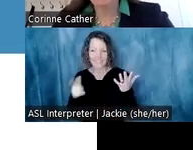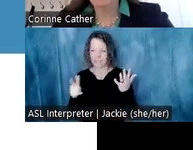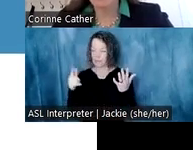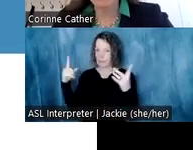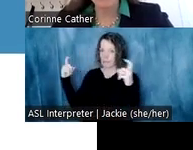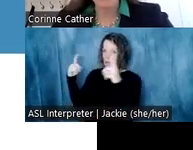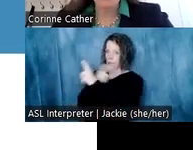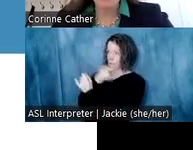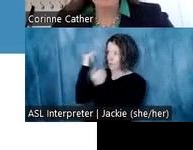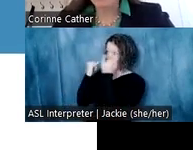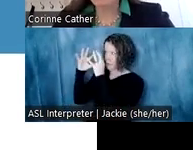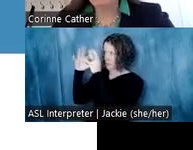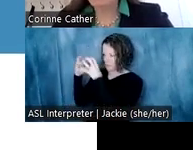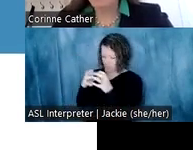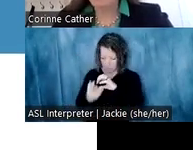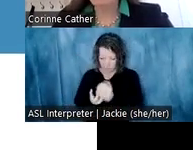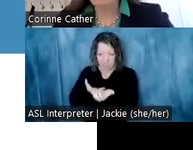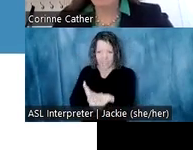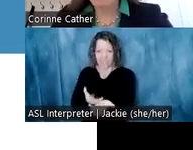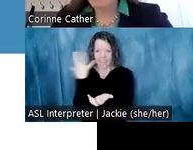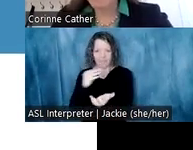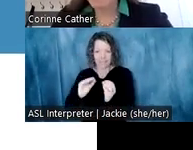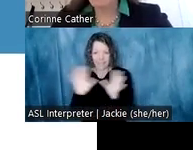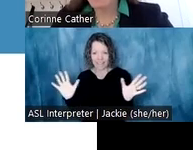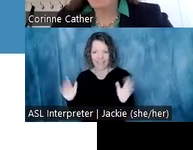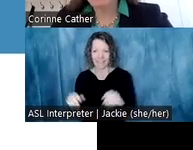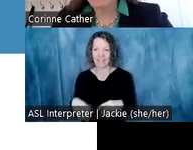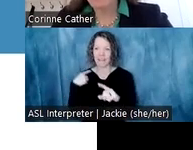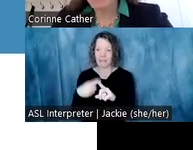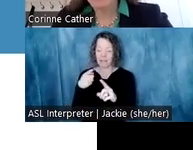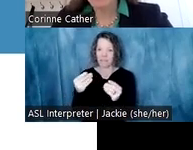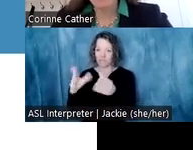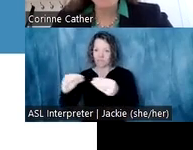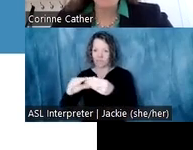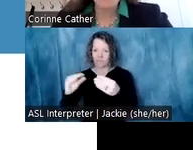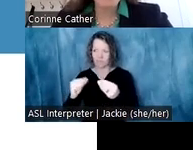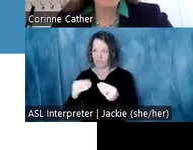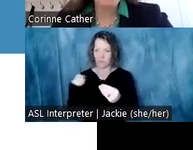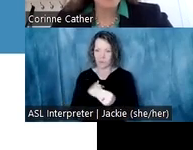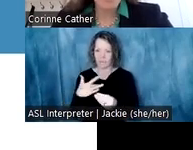understandable. And also you get our blood up and get us kind of fired up to take action.